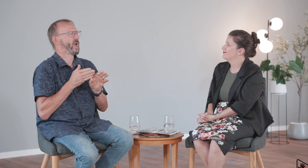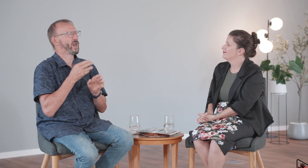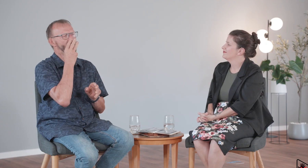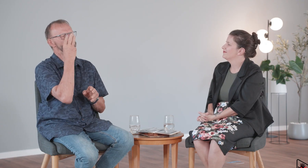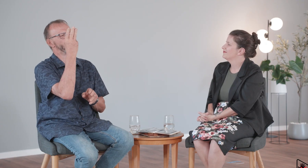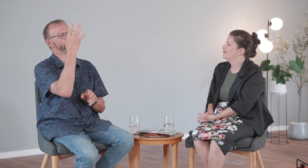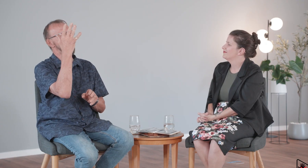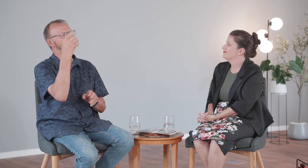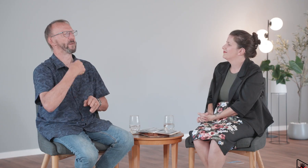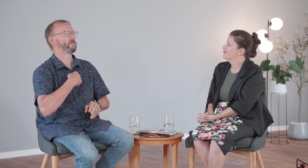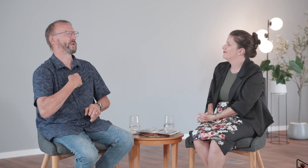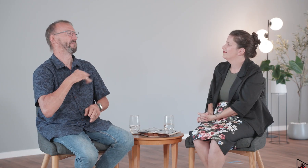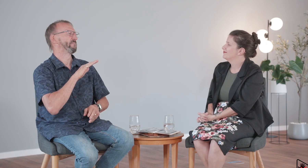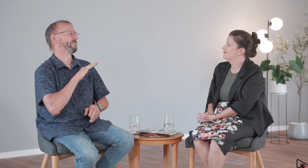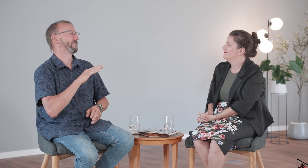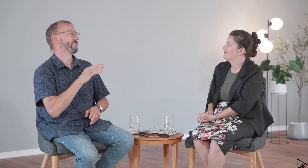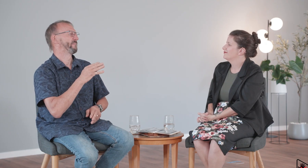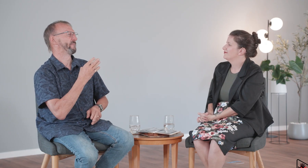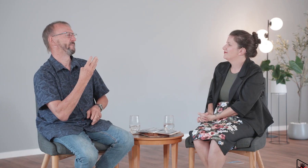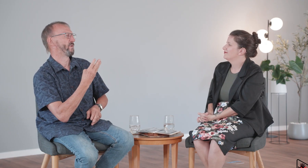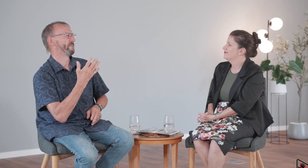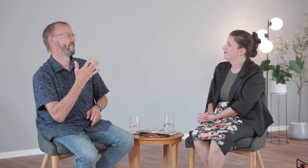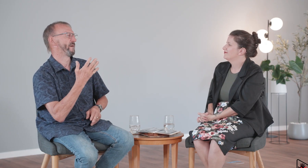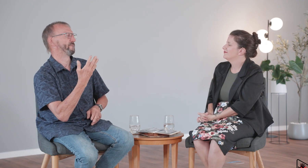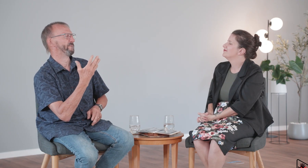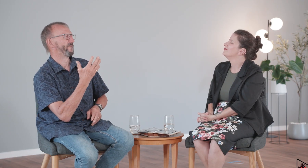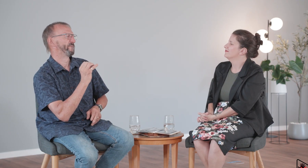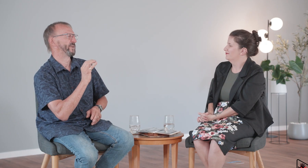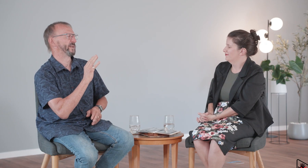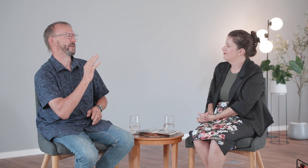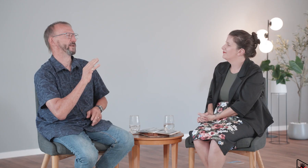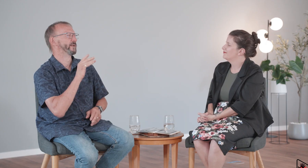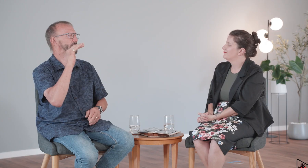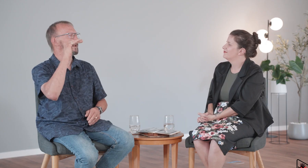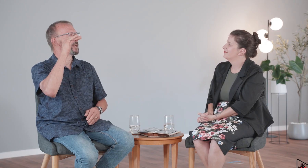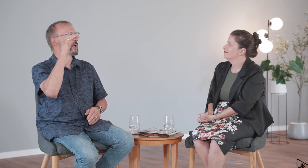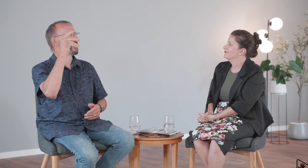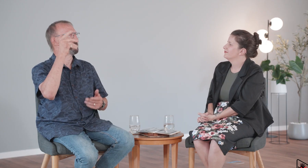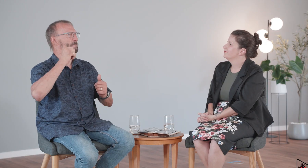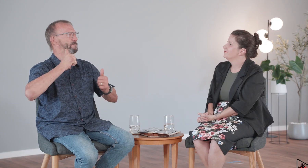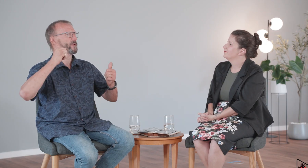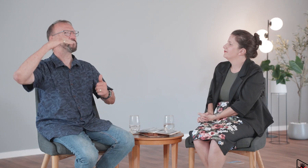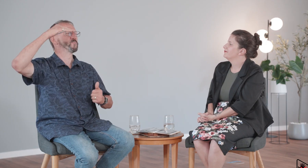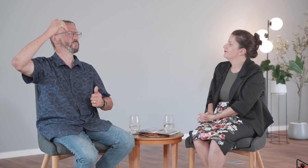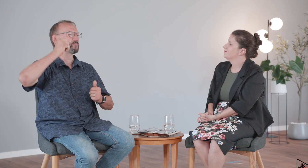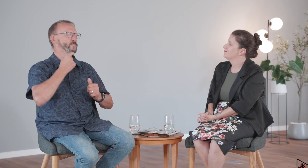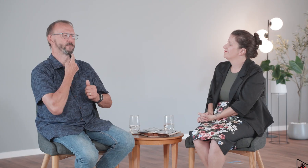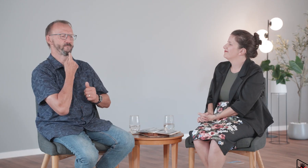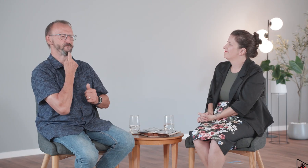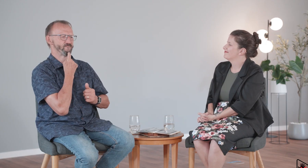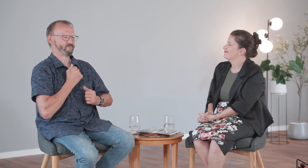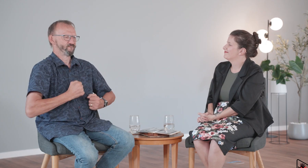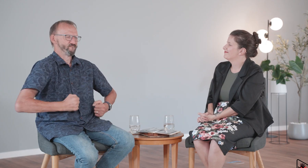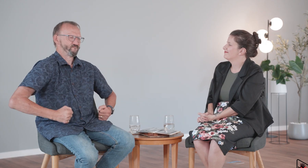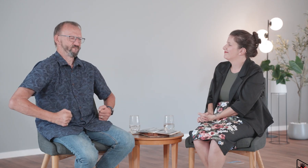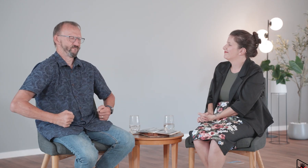he was a big young guy, maybe 35 years old. I was maybe 45 or 50. Um, he was a big, strong,